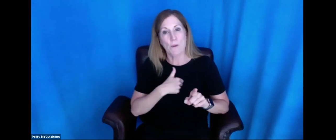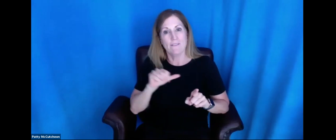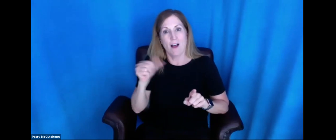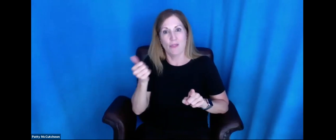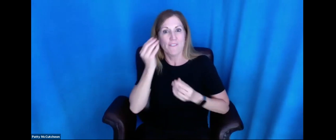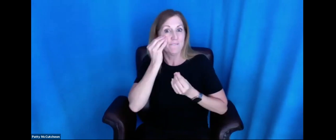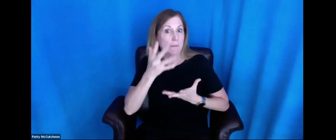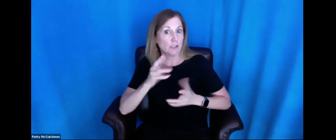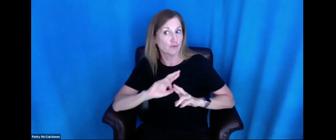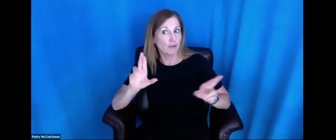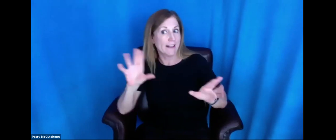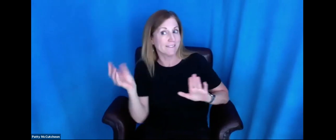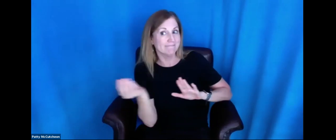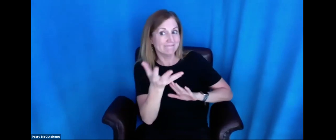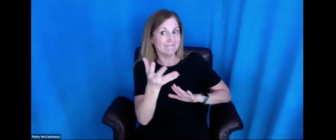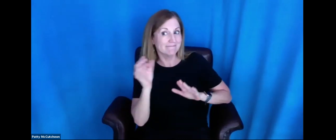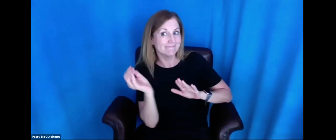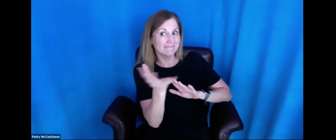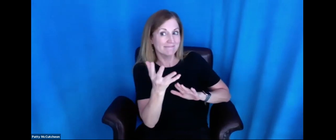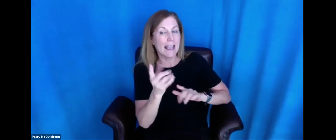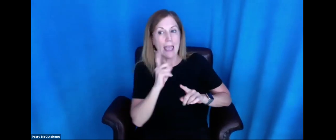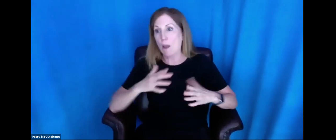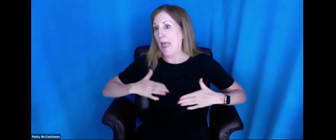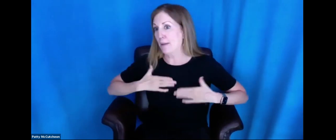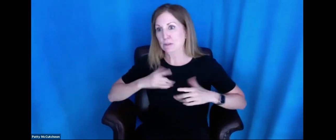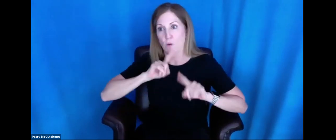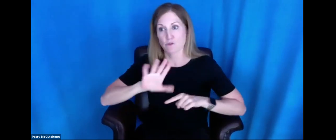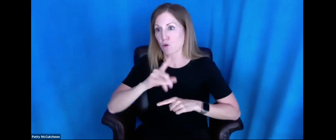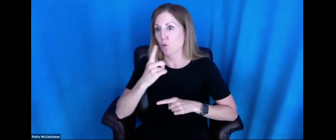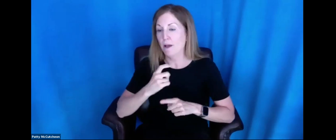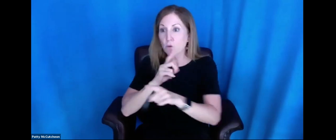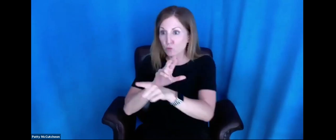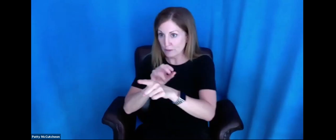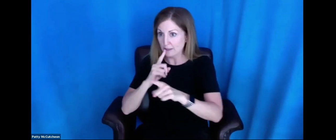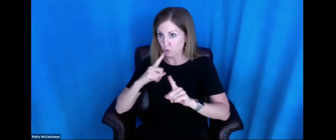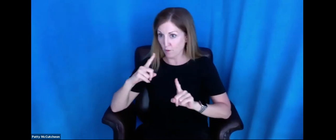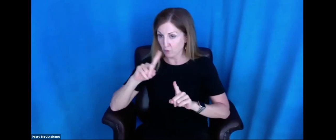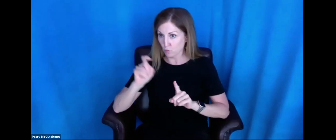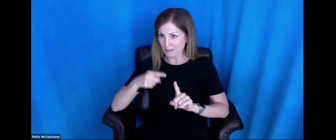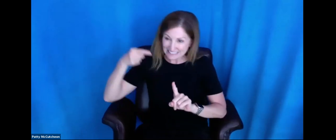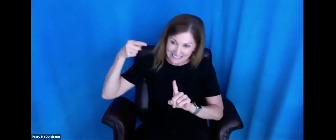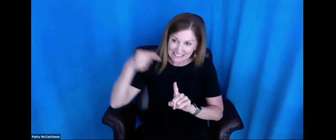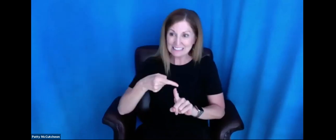we'll be glad to take your questions. So, Rita, if you have something that you believe only